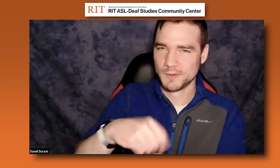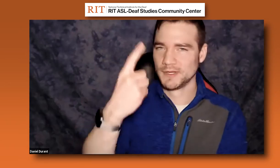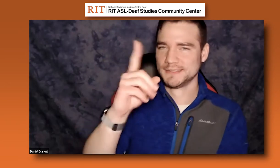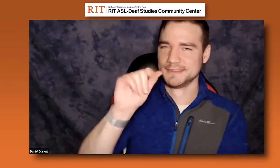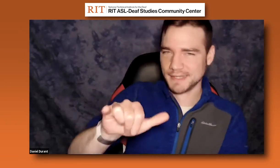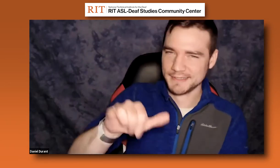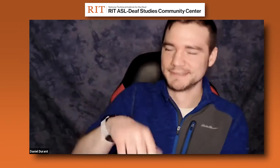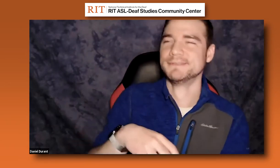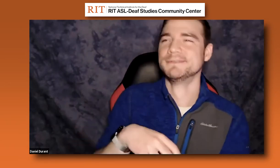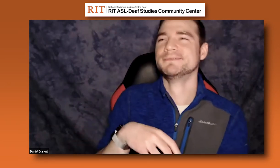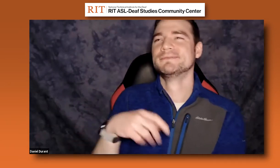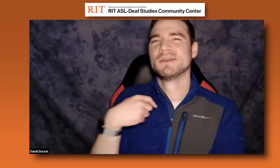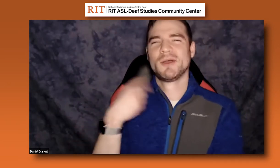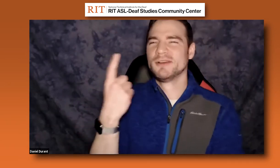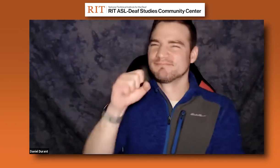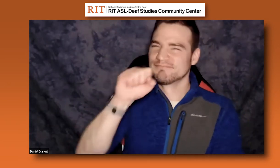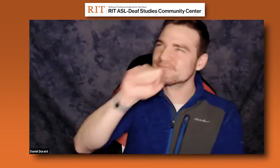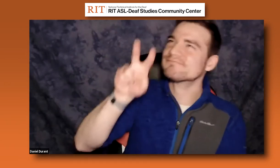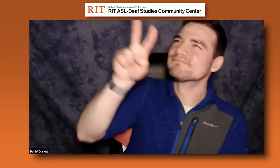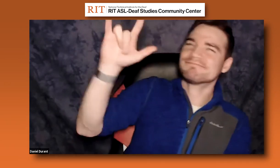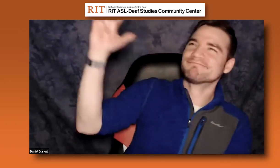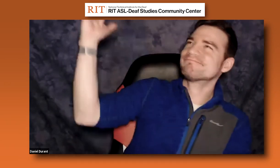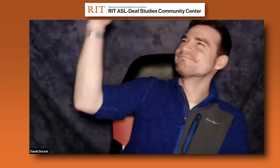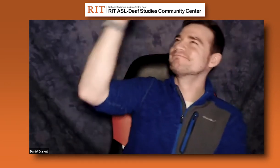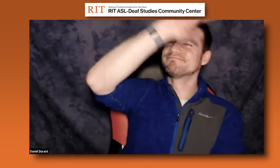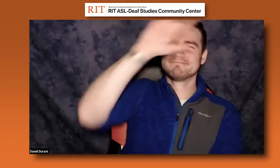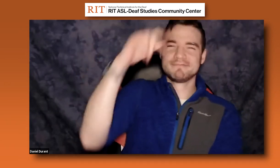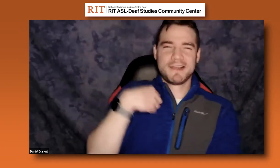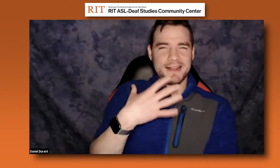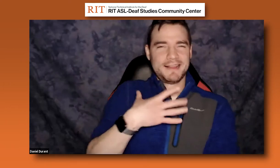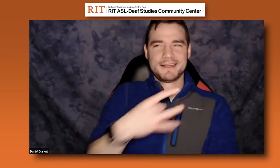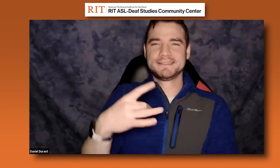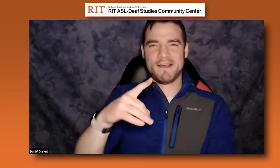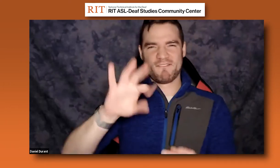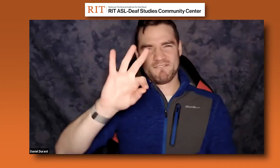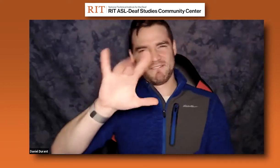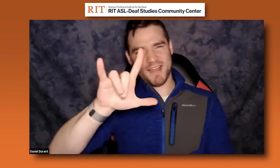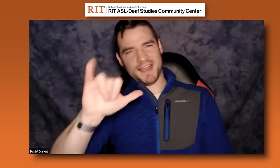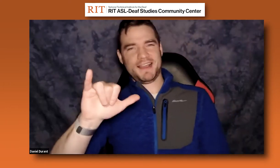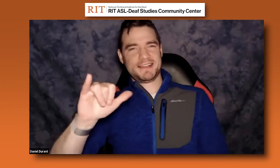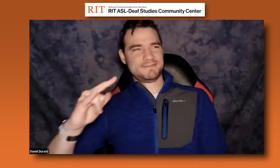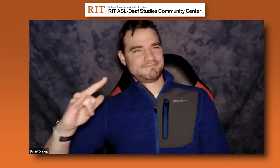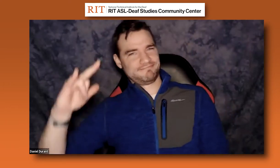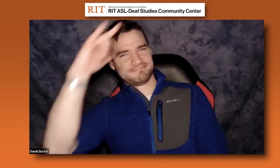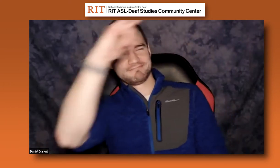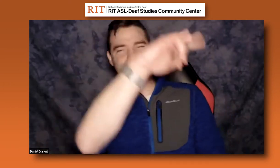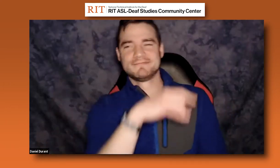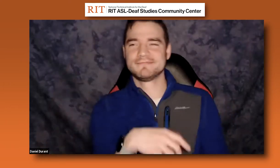and I think I will one day. I love looking in the sky, watching the planes go by